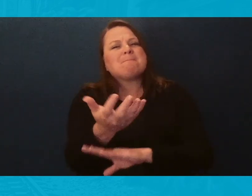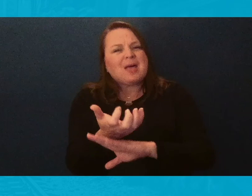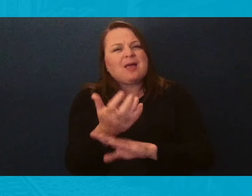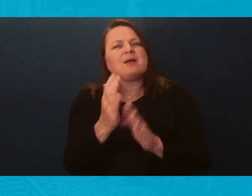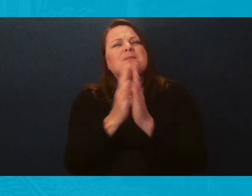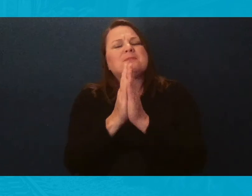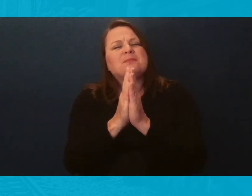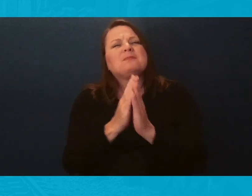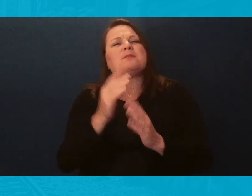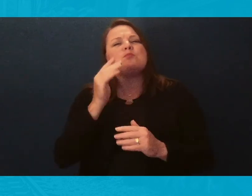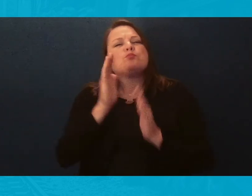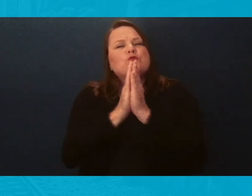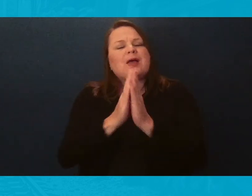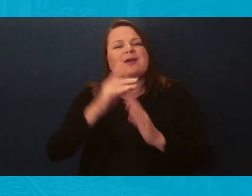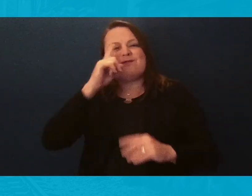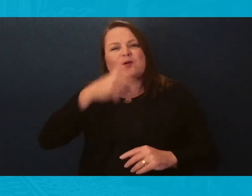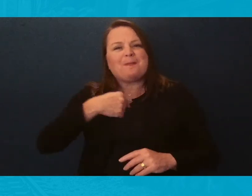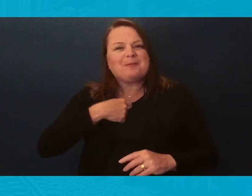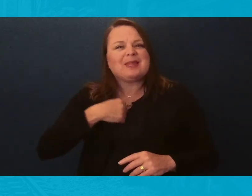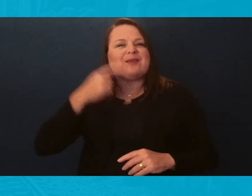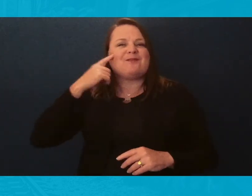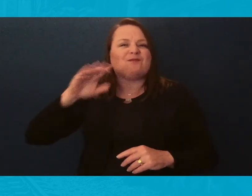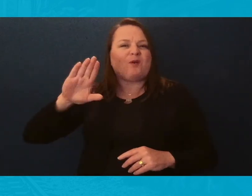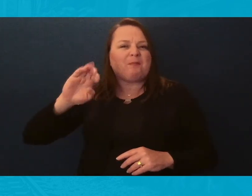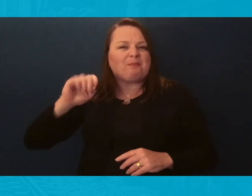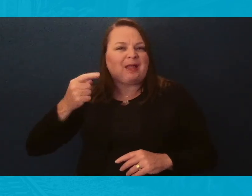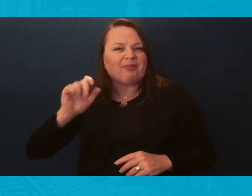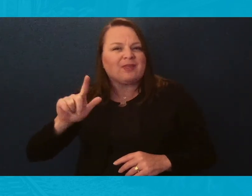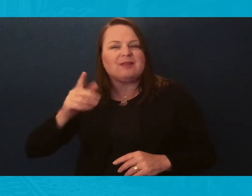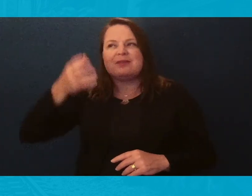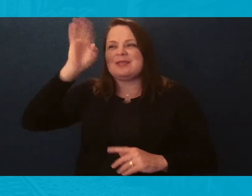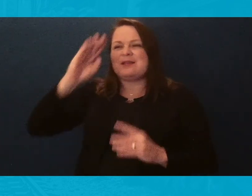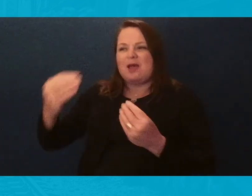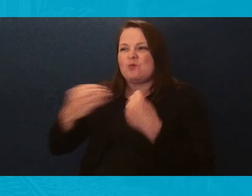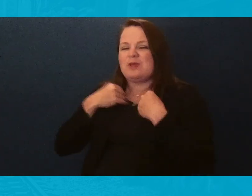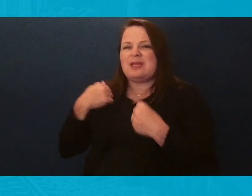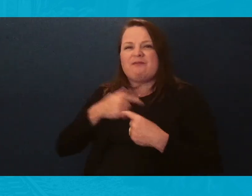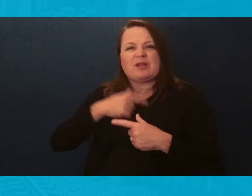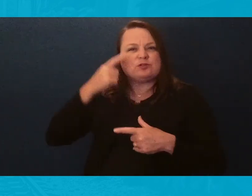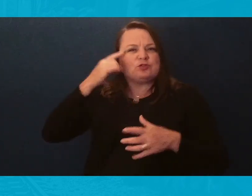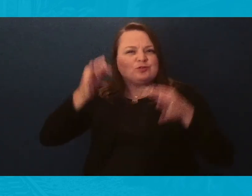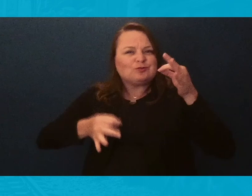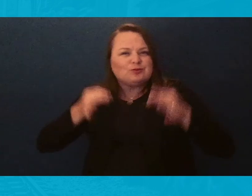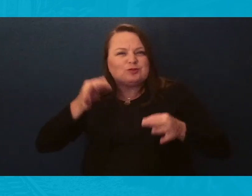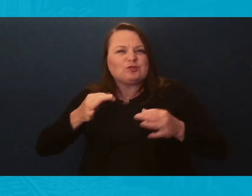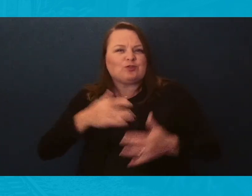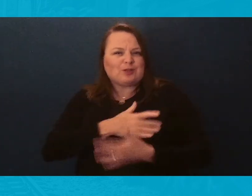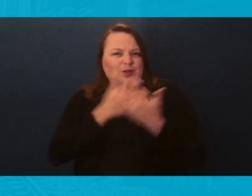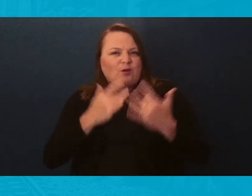And so I ask you to, I beg, I plead with you to pray for me, pray for Bethel, pray for all of us,